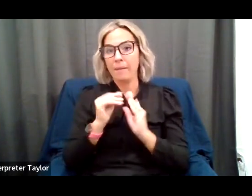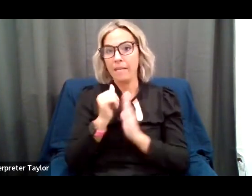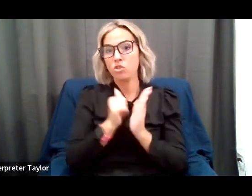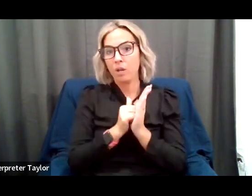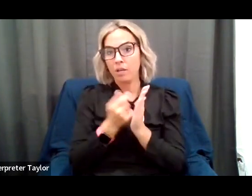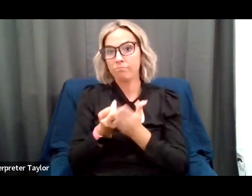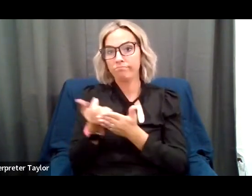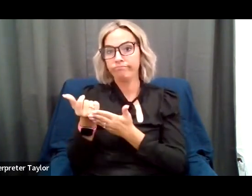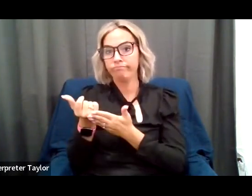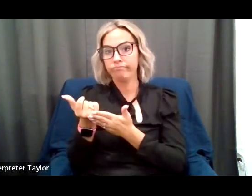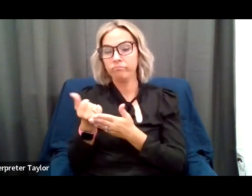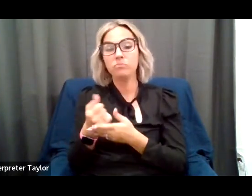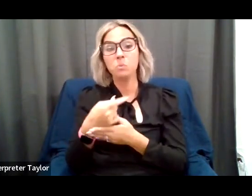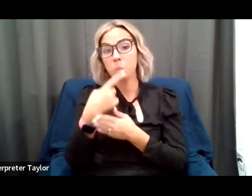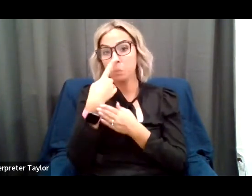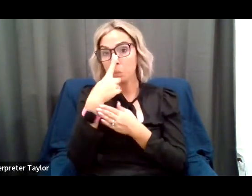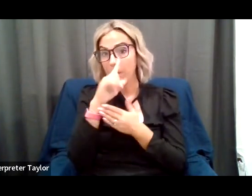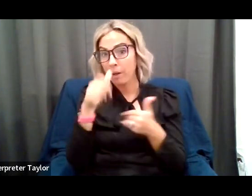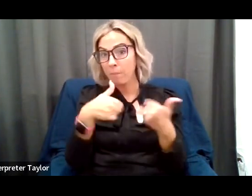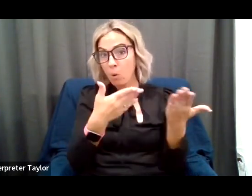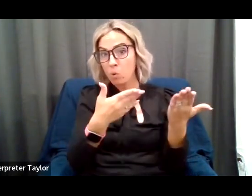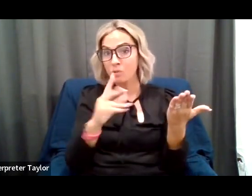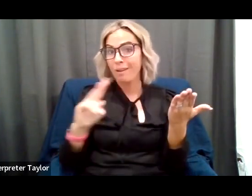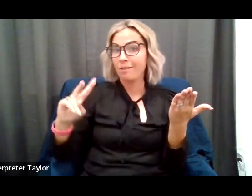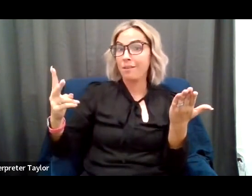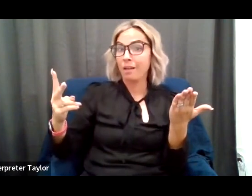And so if I can have a motion and a second. [So moved.]